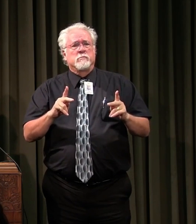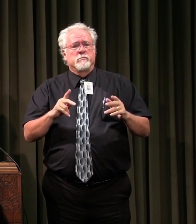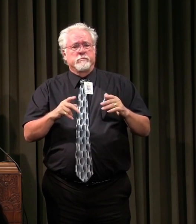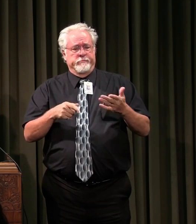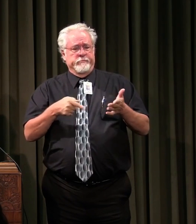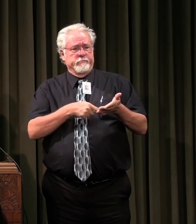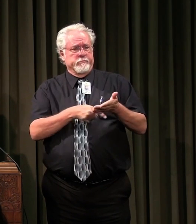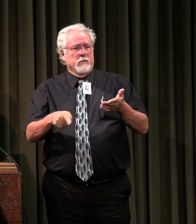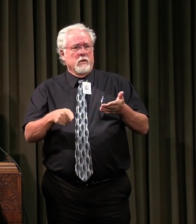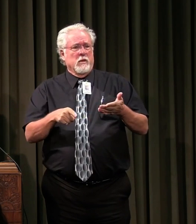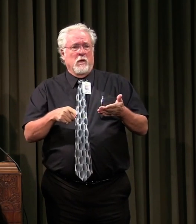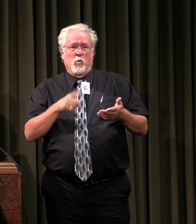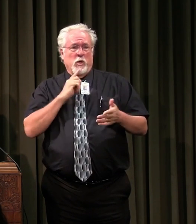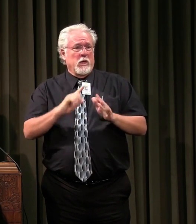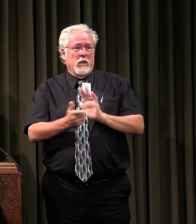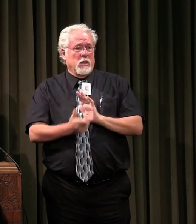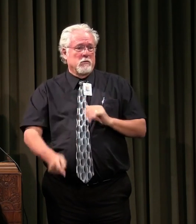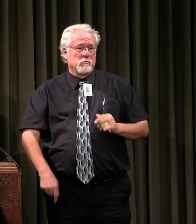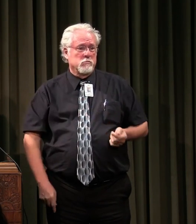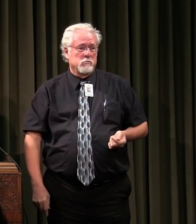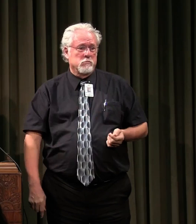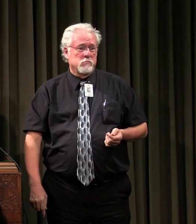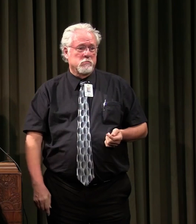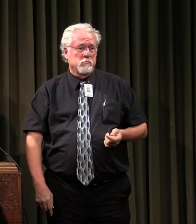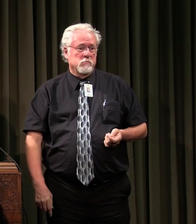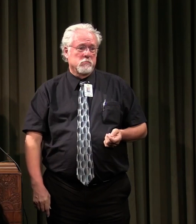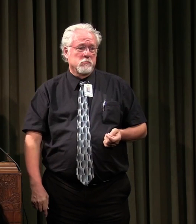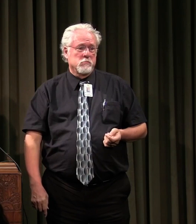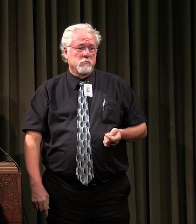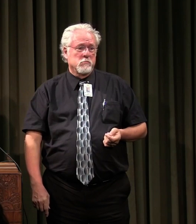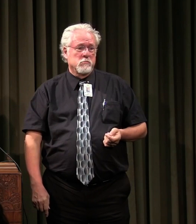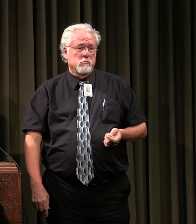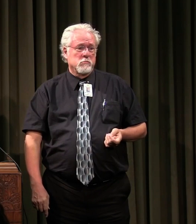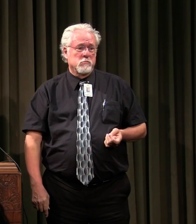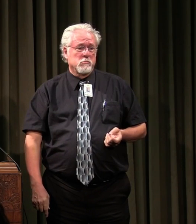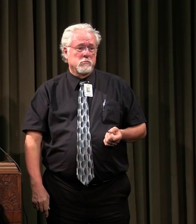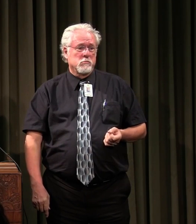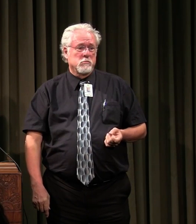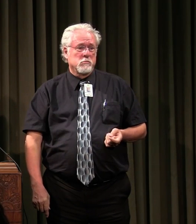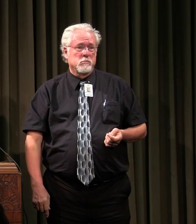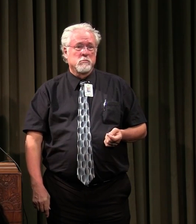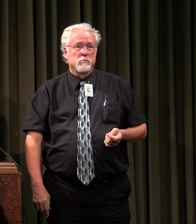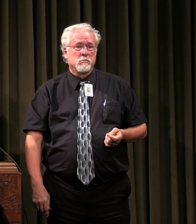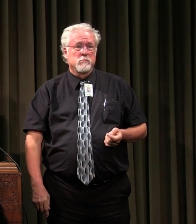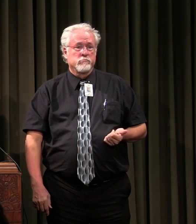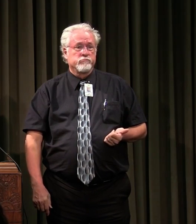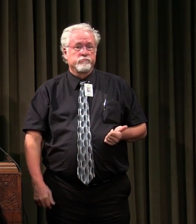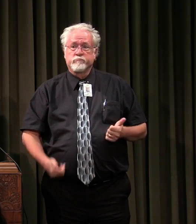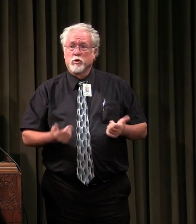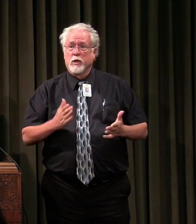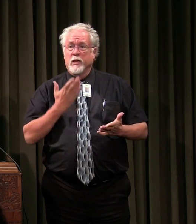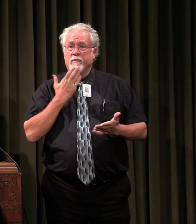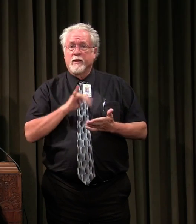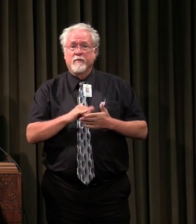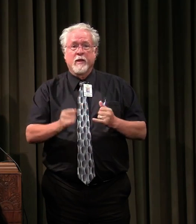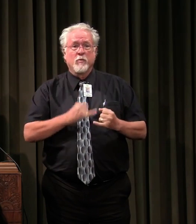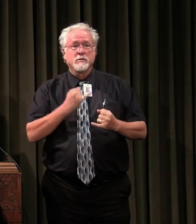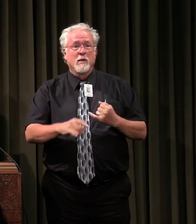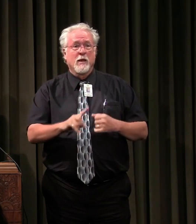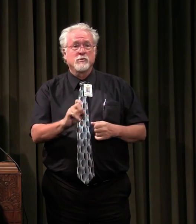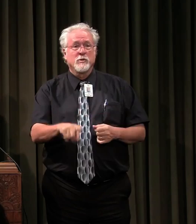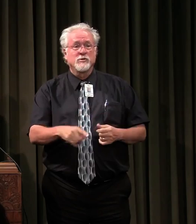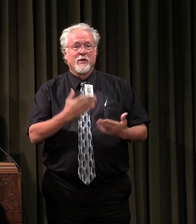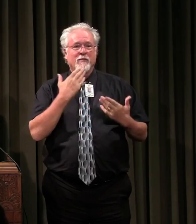things that remain illegal that was the last question thank you very much